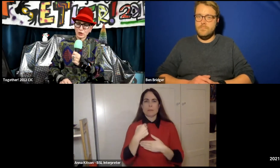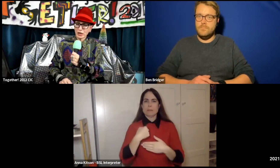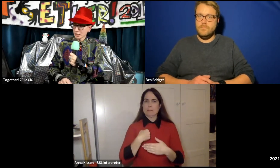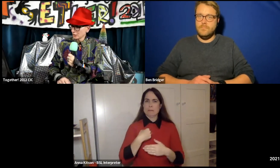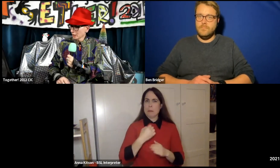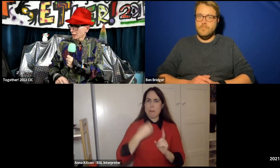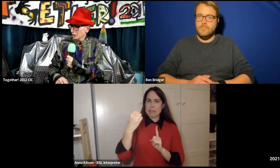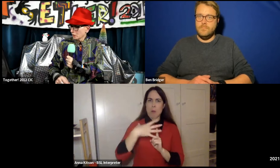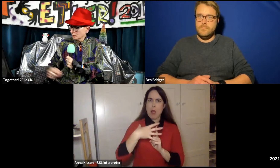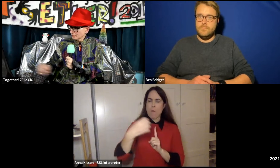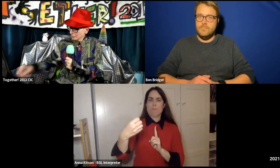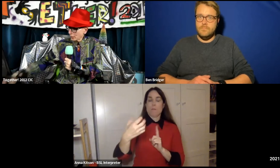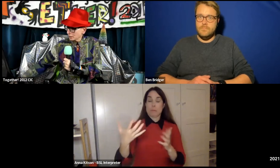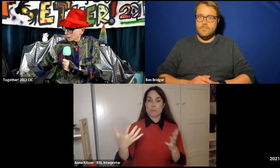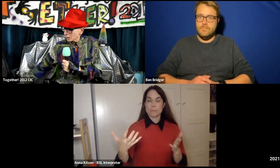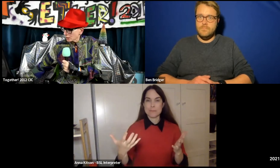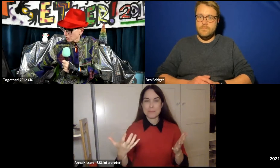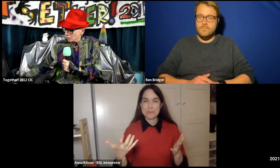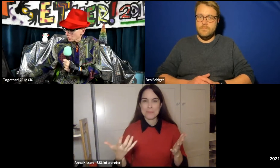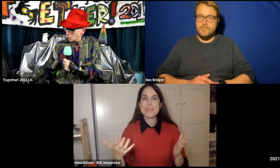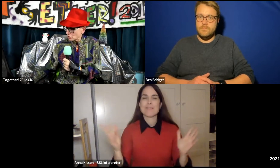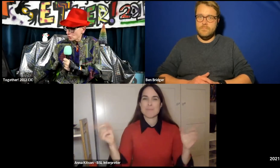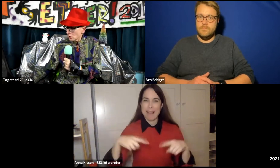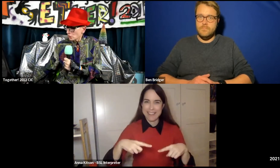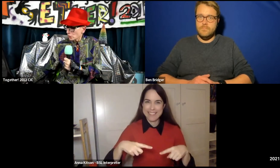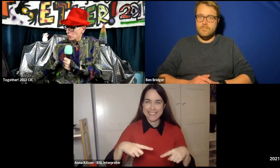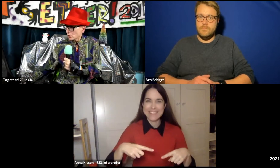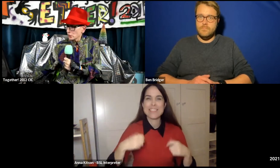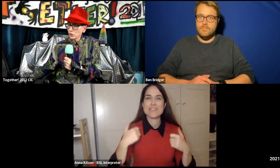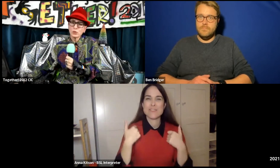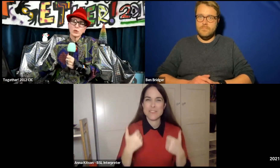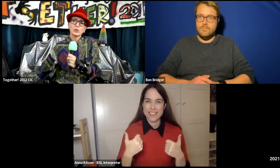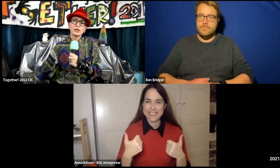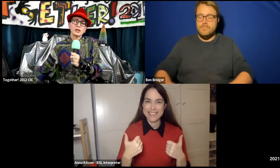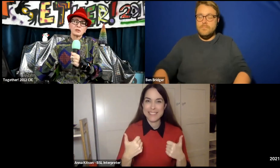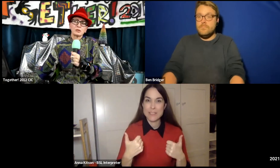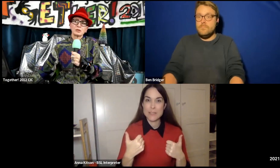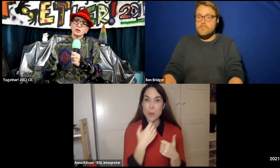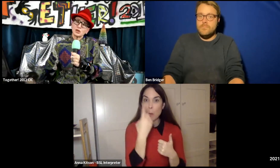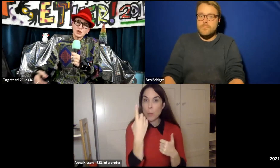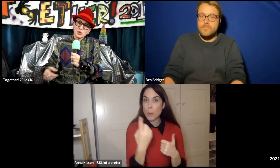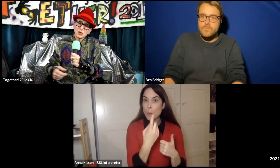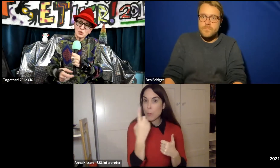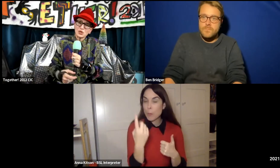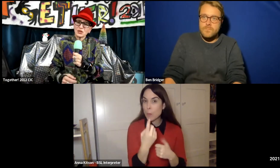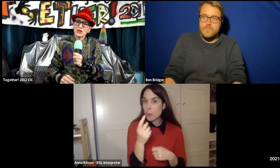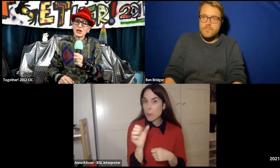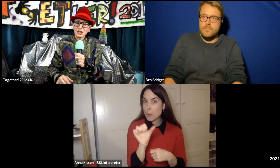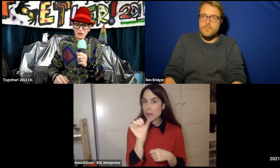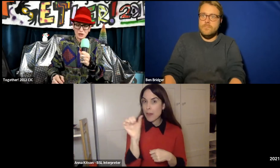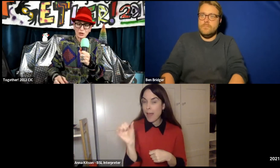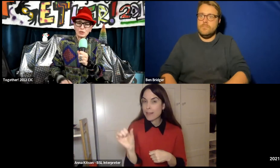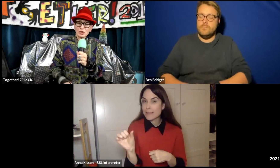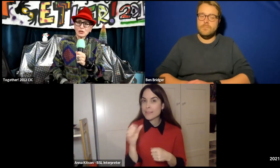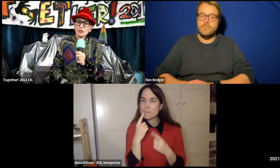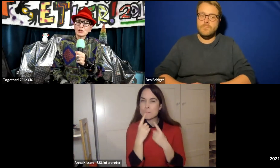that. So, who will we choose next? I'm